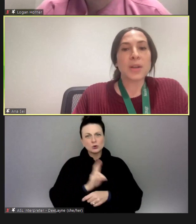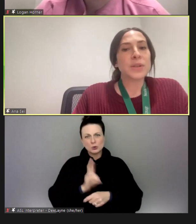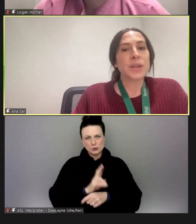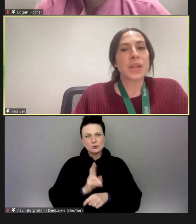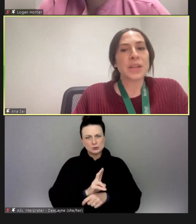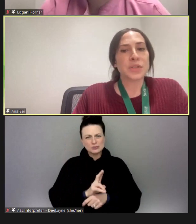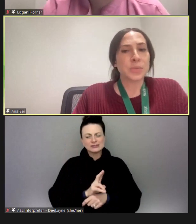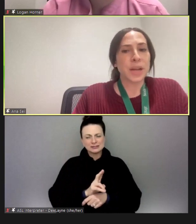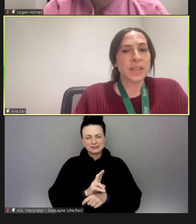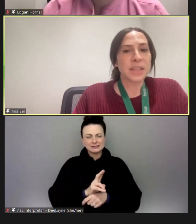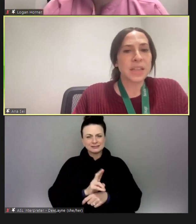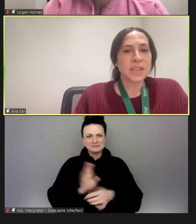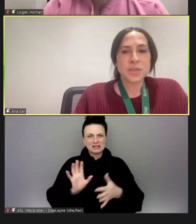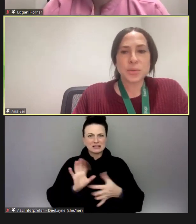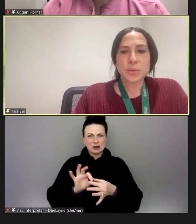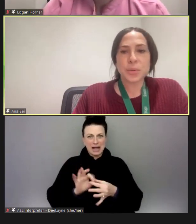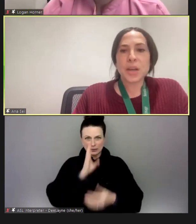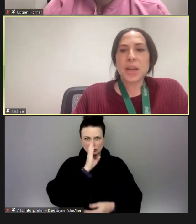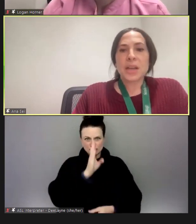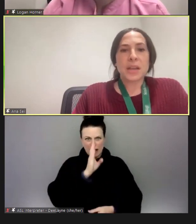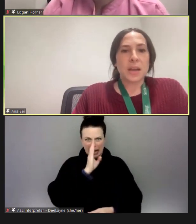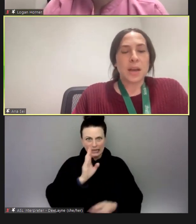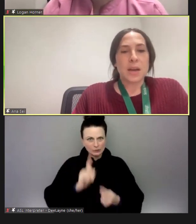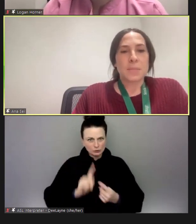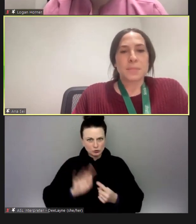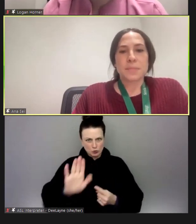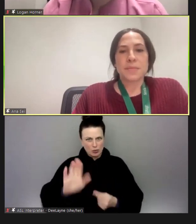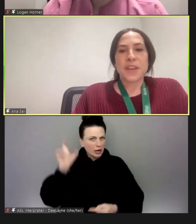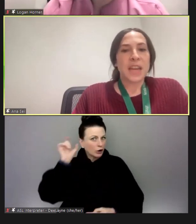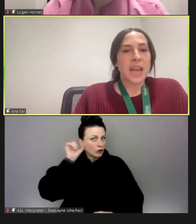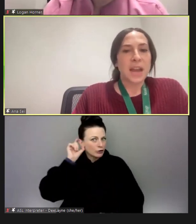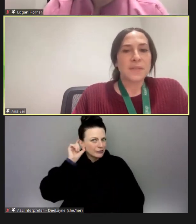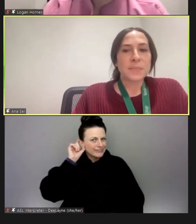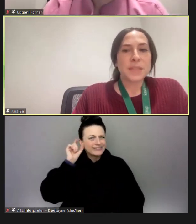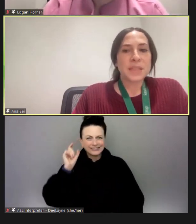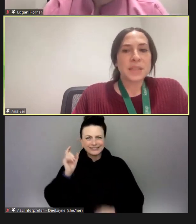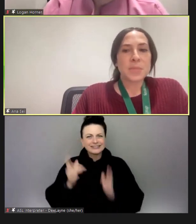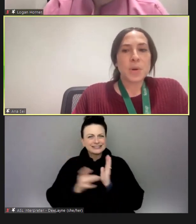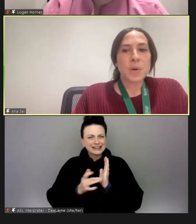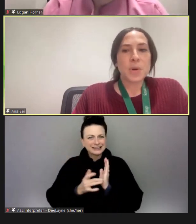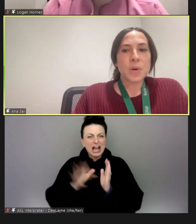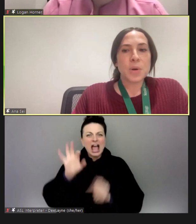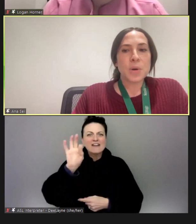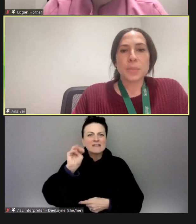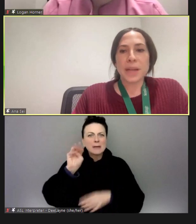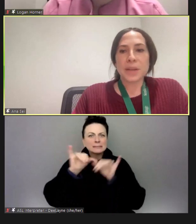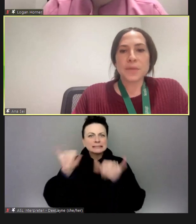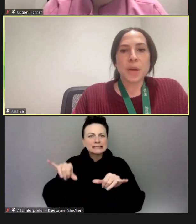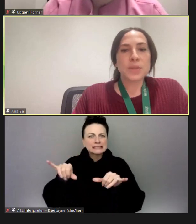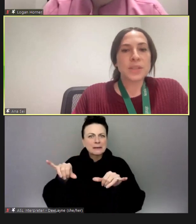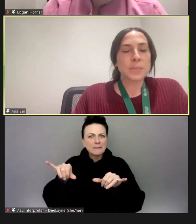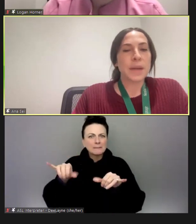connect directly to um VI an FM system